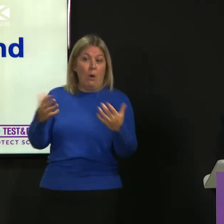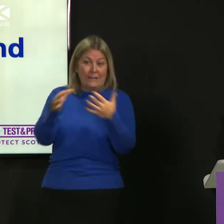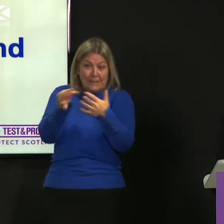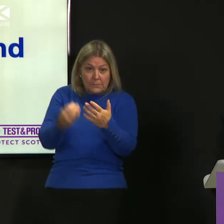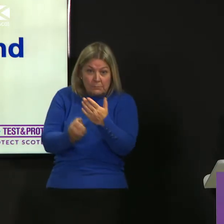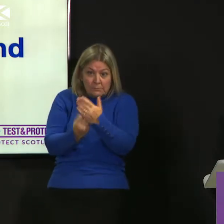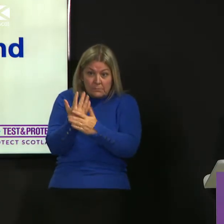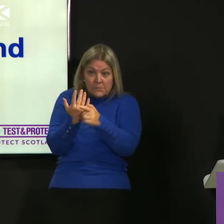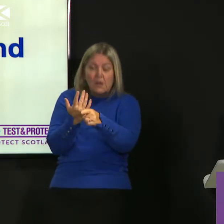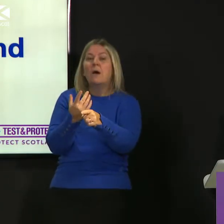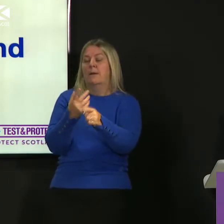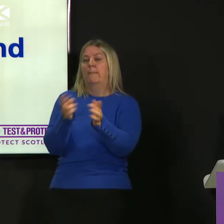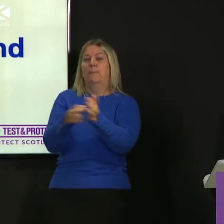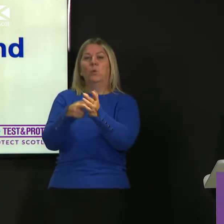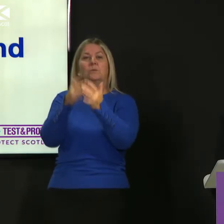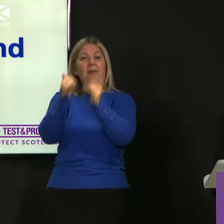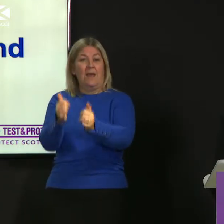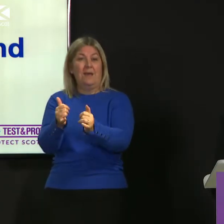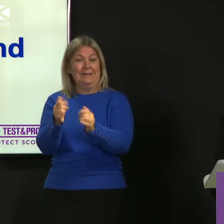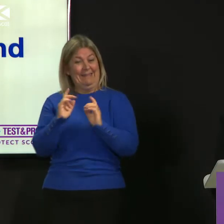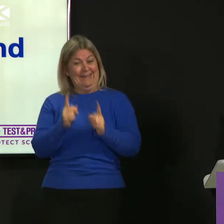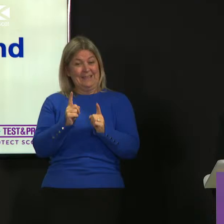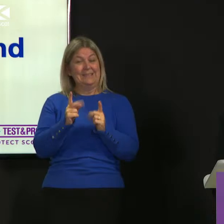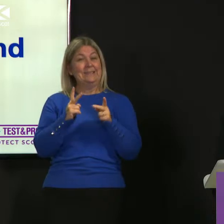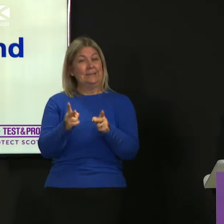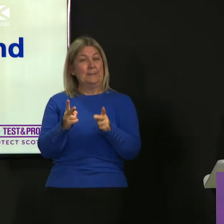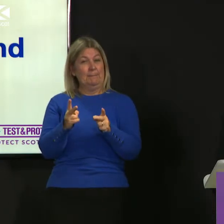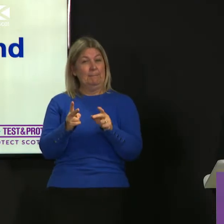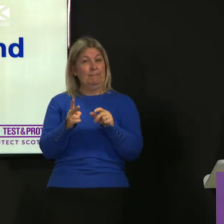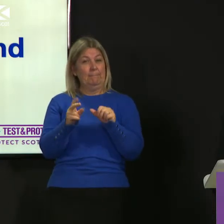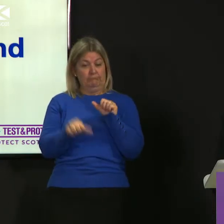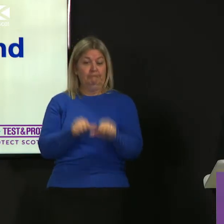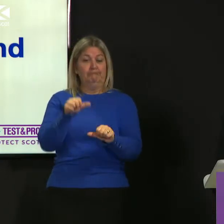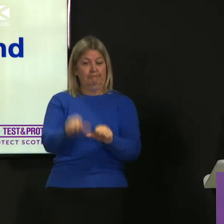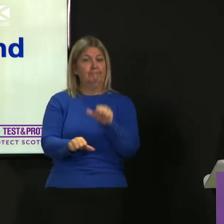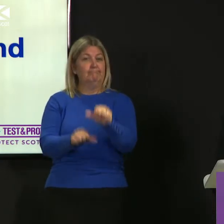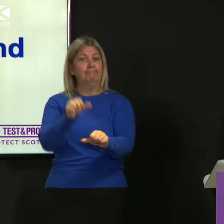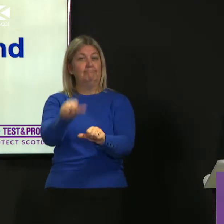that is how the system works. In this particular instance, as I say, I do not know the details